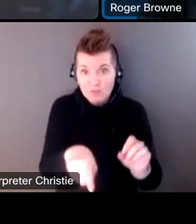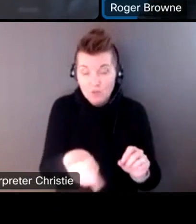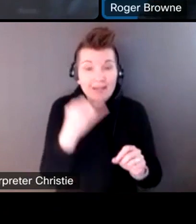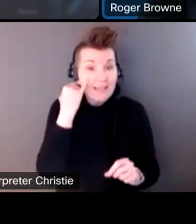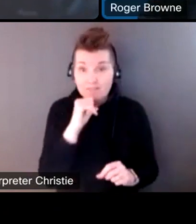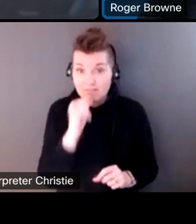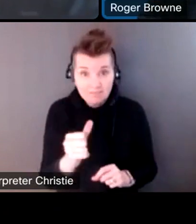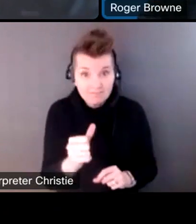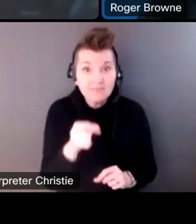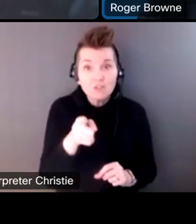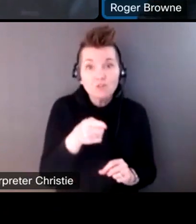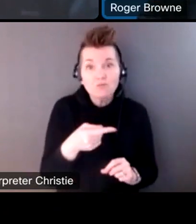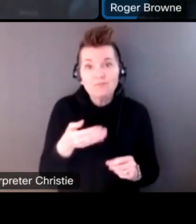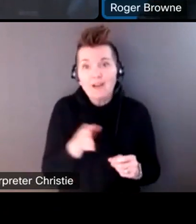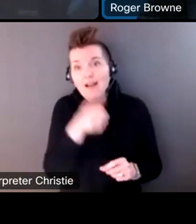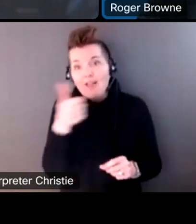around that area.